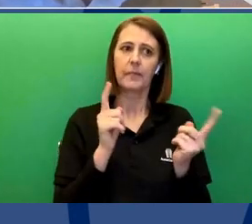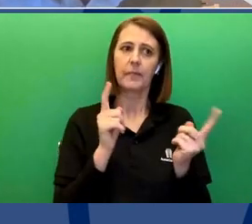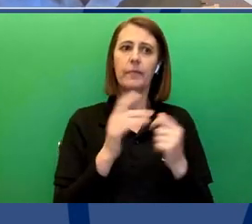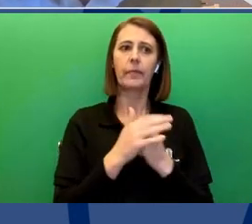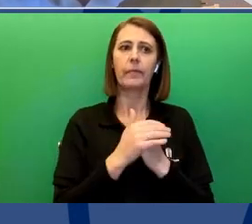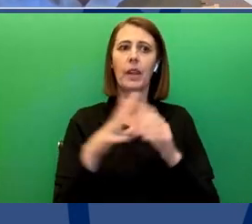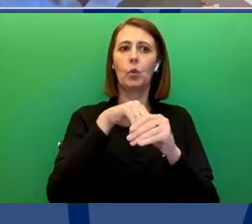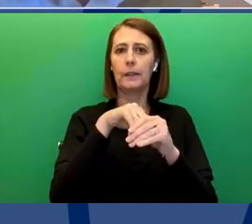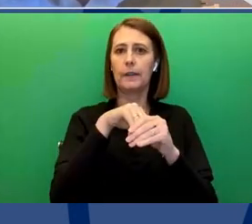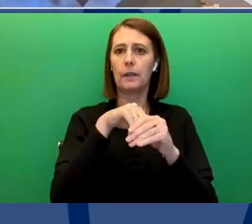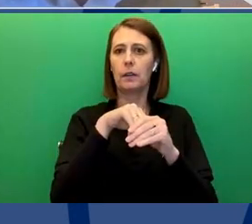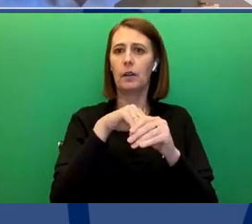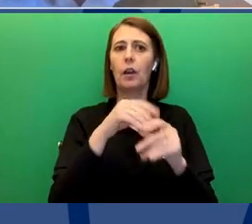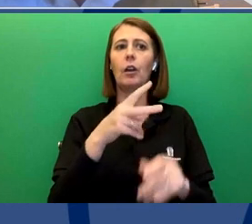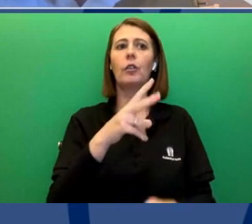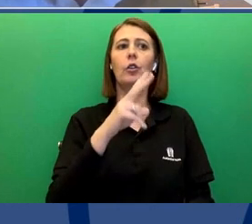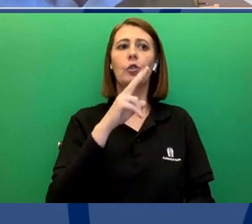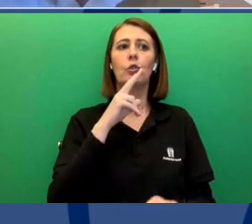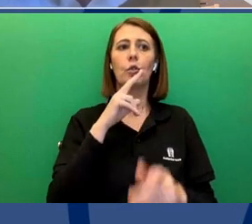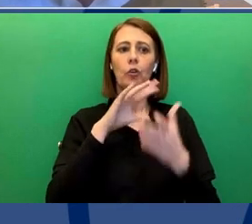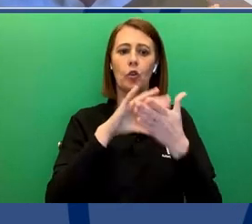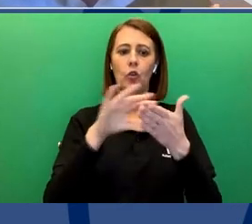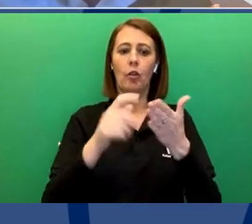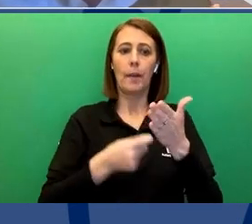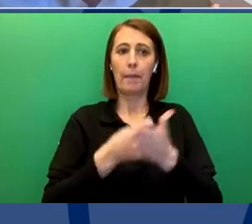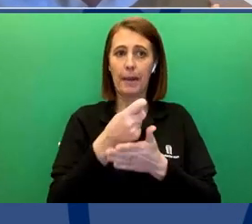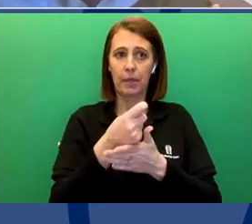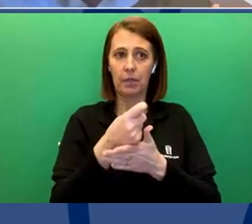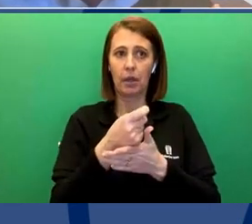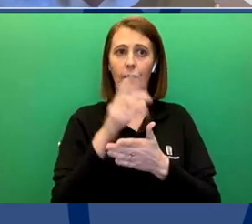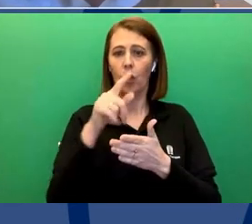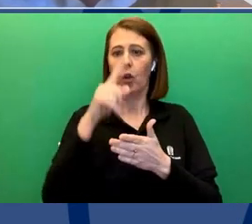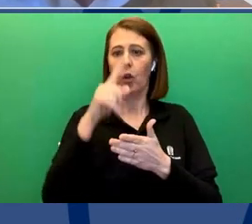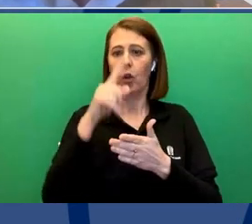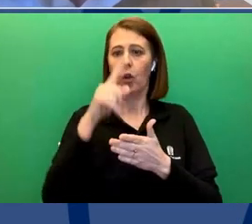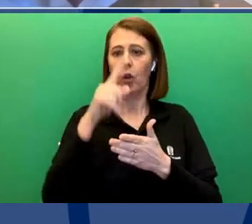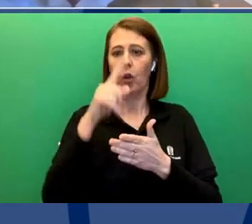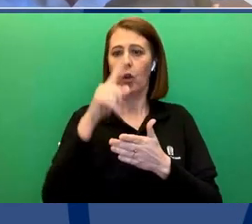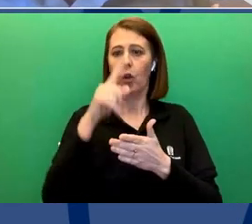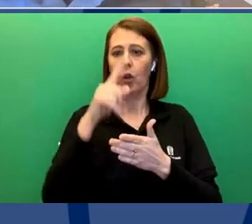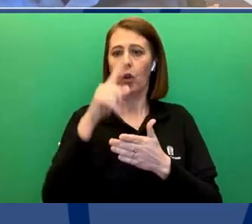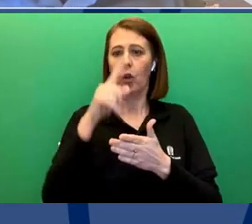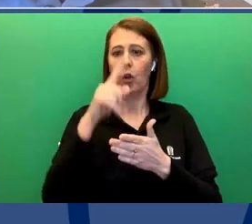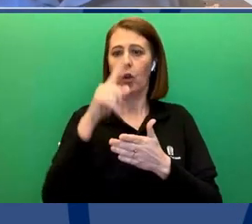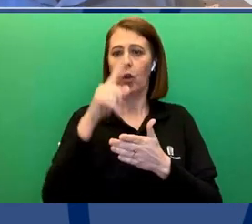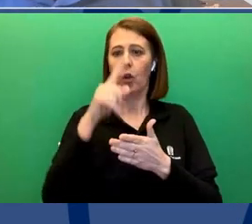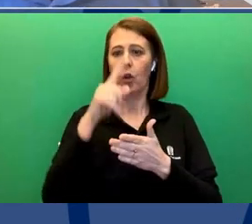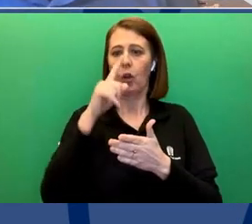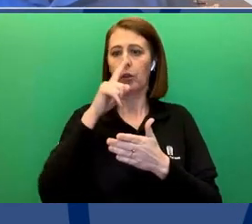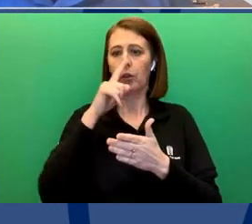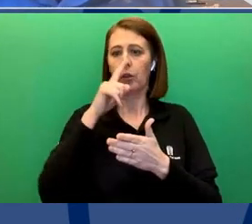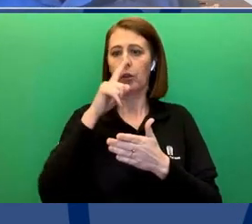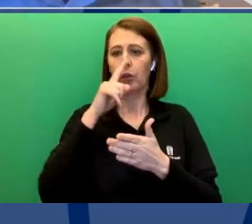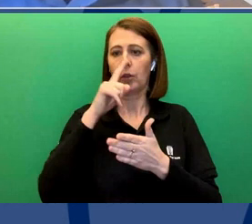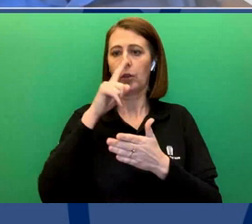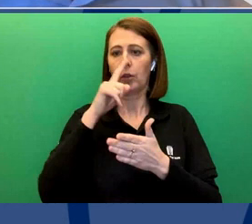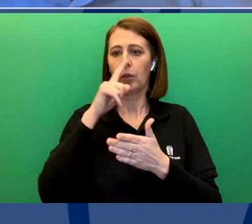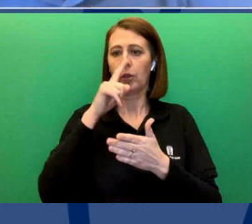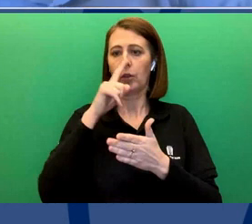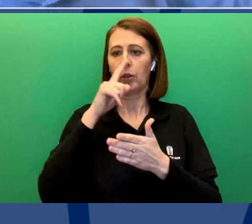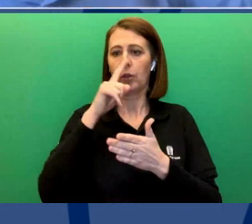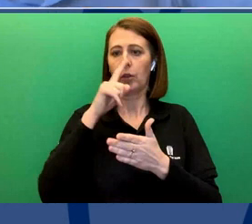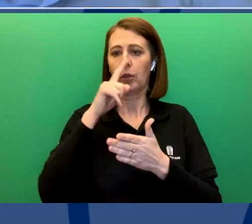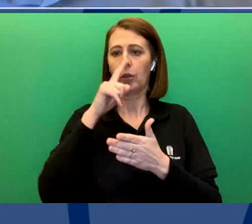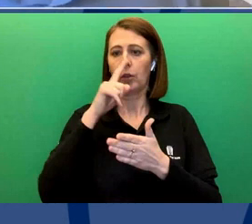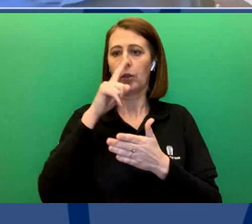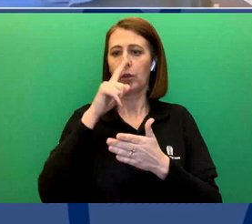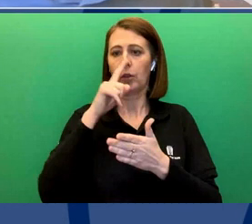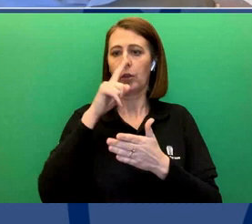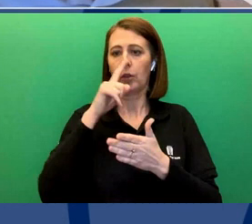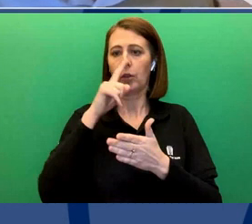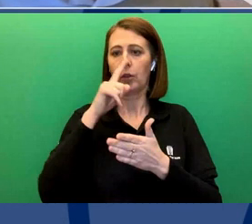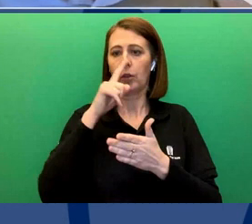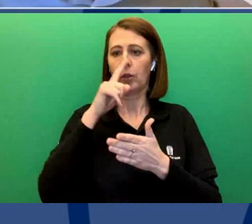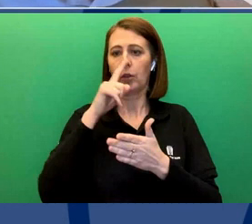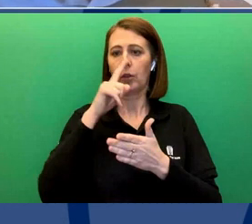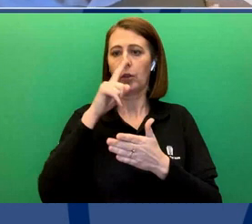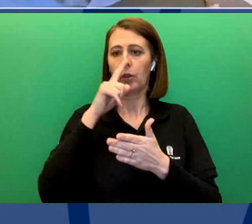$200 payment for those already receiving welfare benefits. So my team has worked very closely